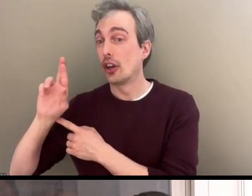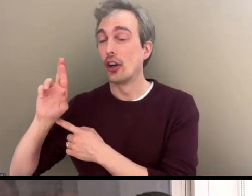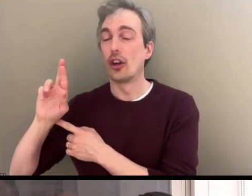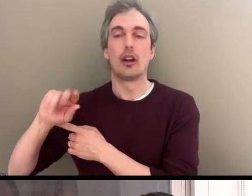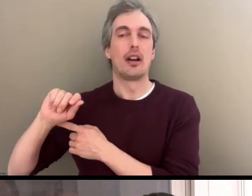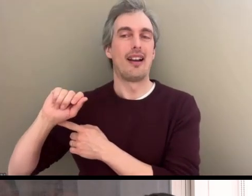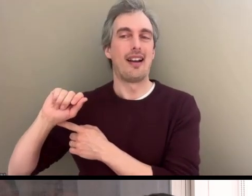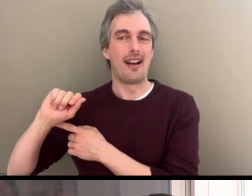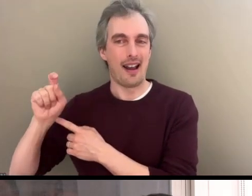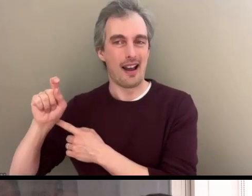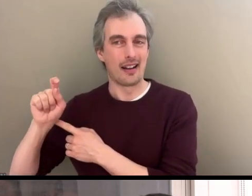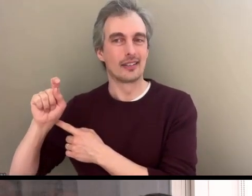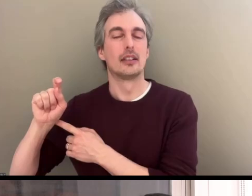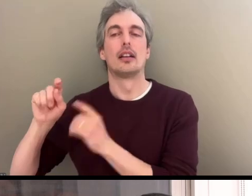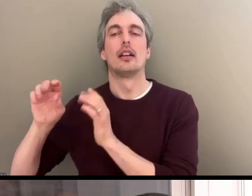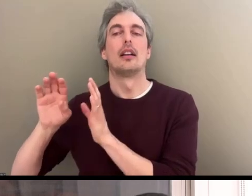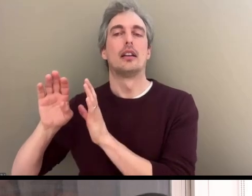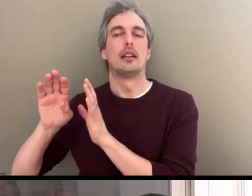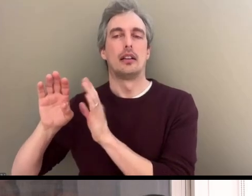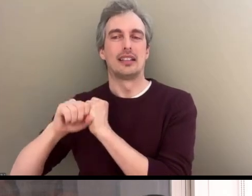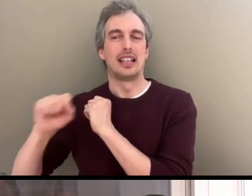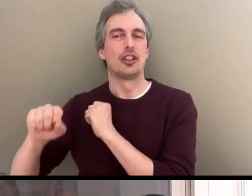And then the second one was the different laws.